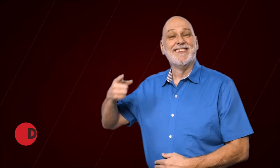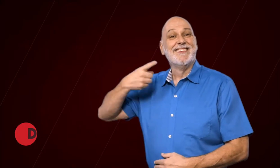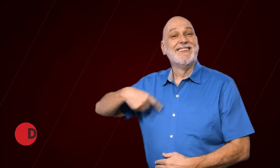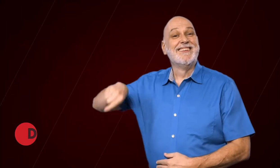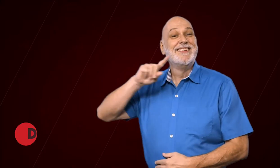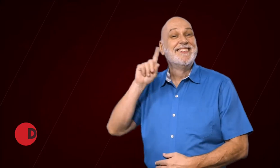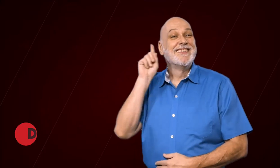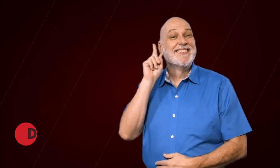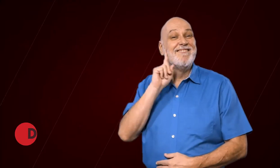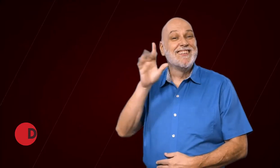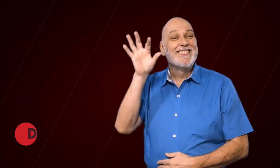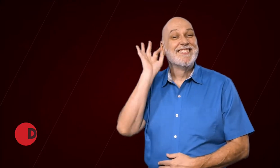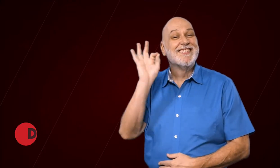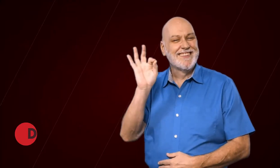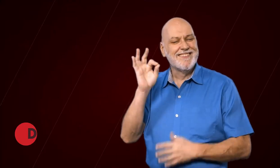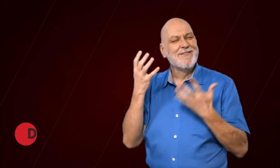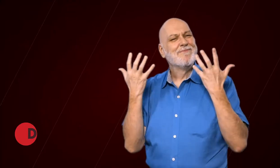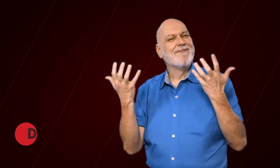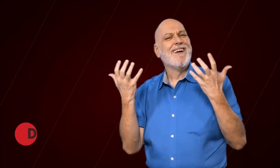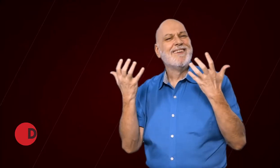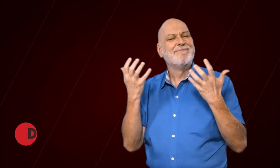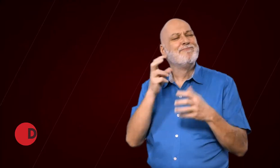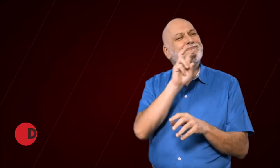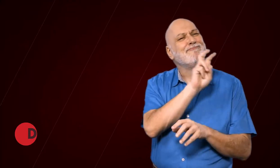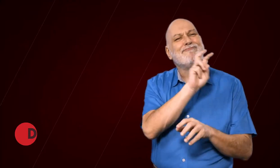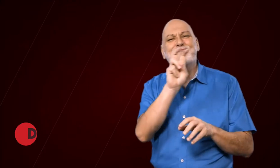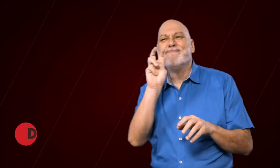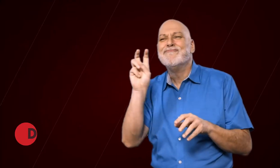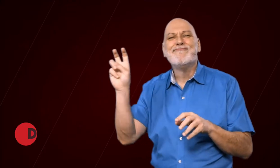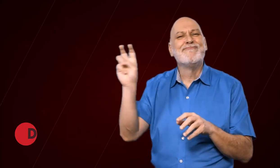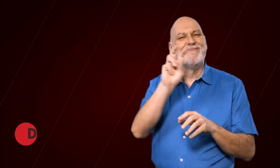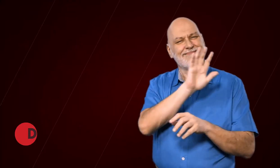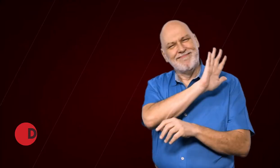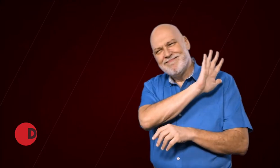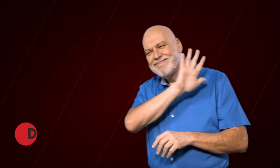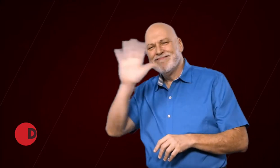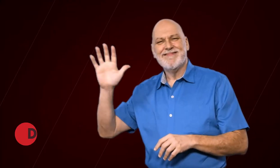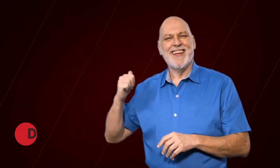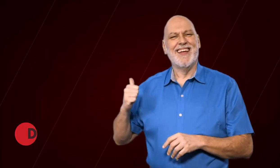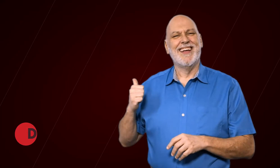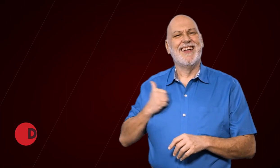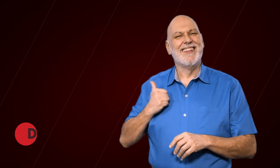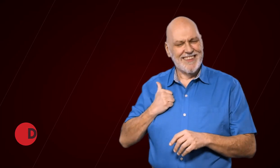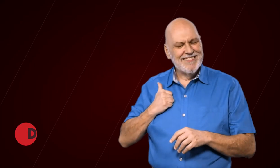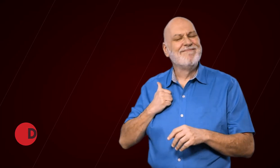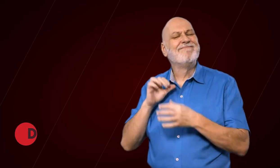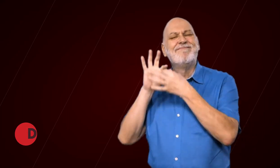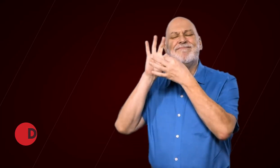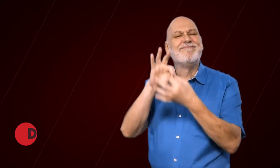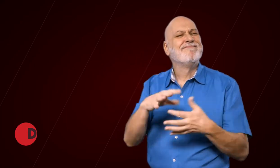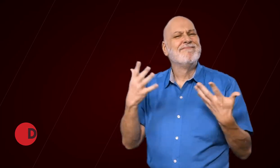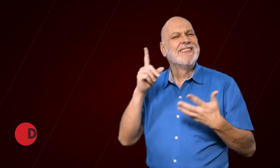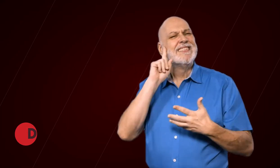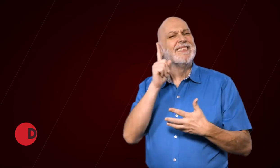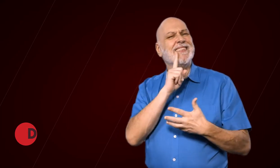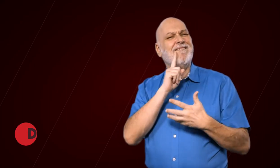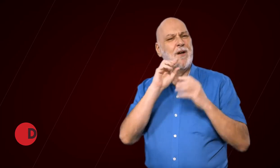[Anselmo]: DeafDots takes a journey from time to time to meet